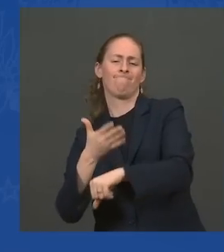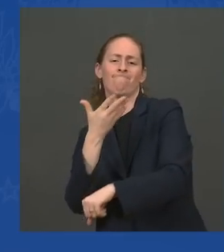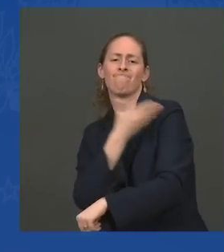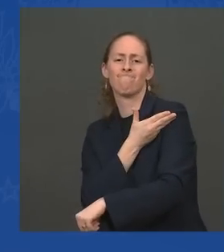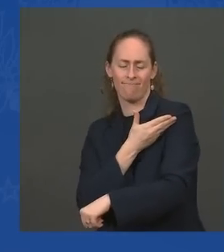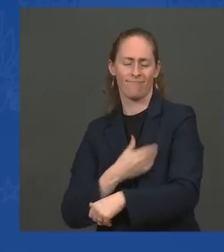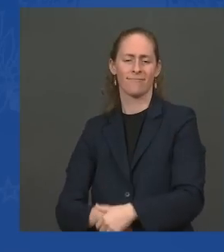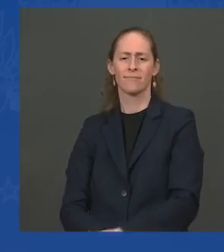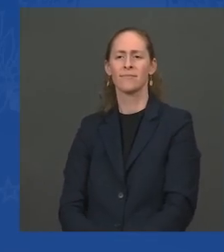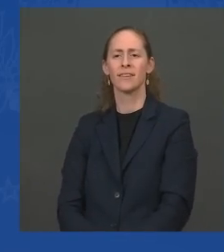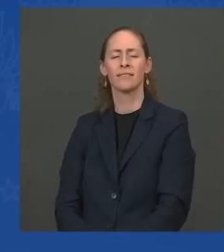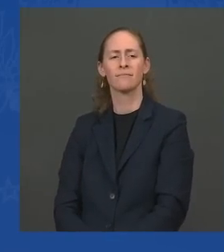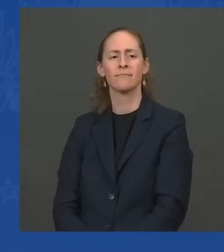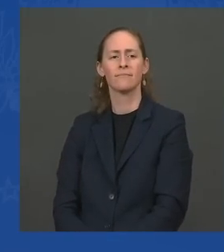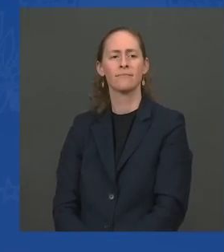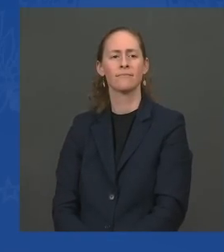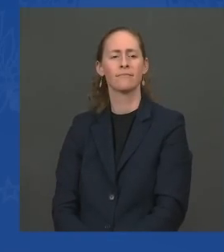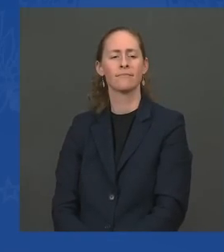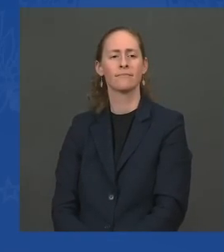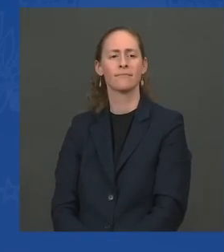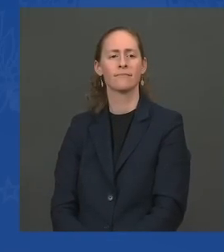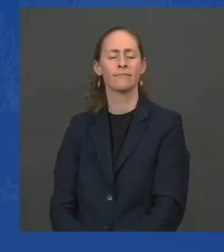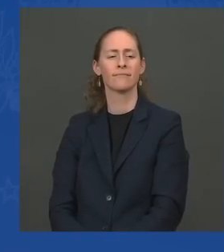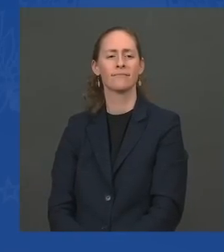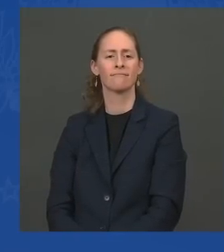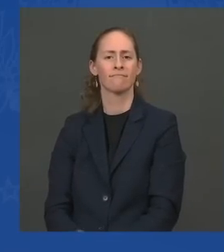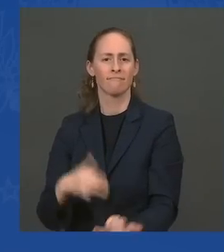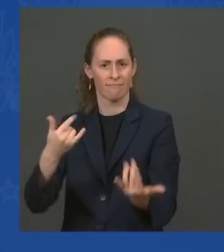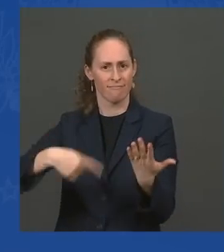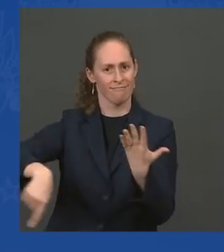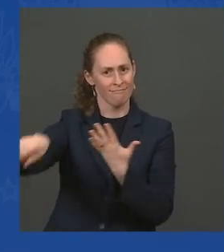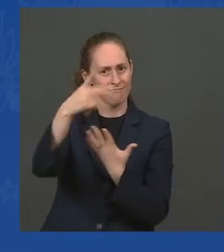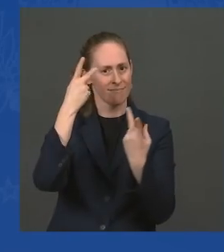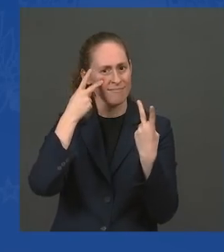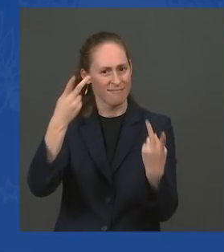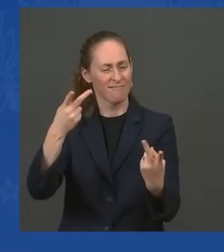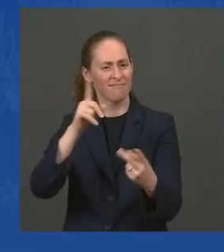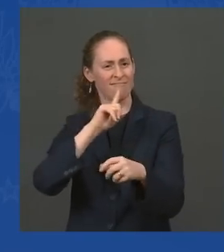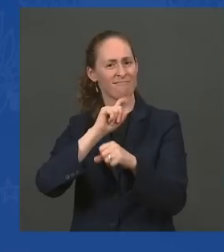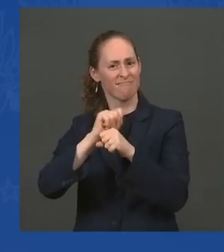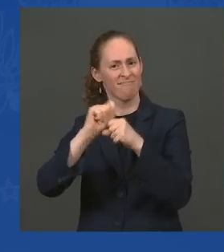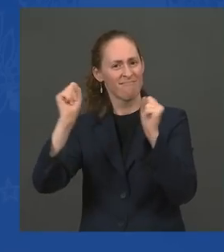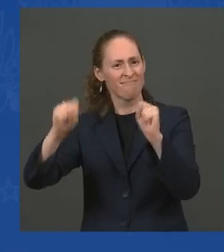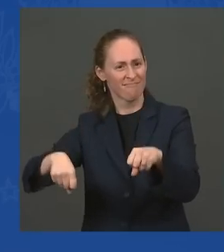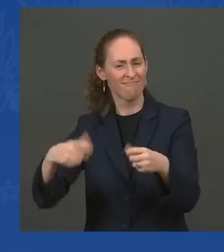We are living proof today that substantially we can create new jobs when we work together.